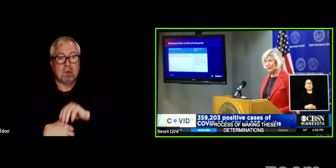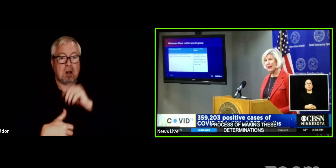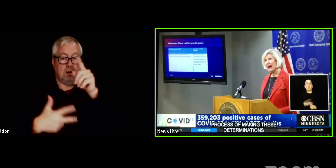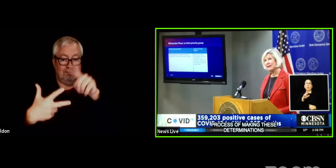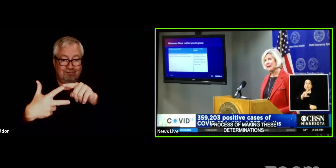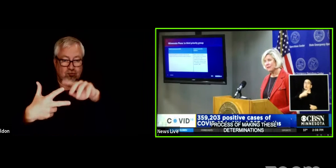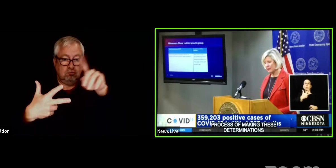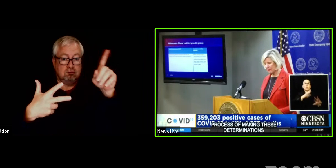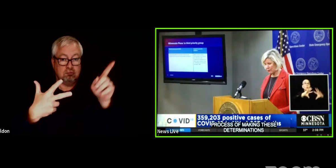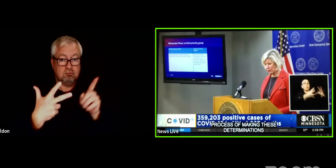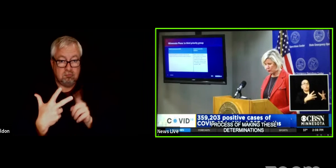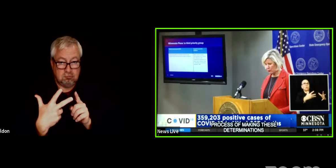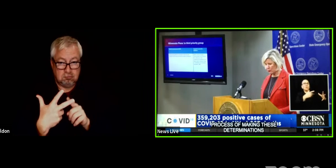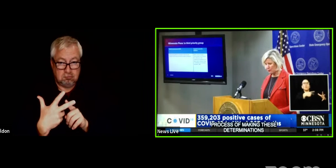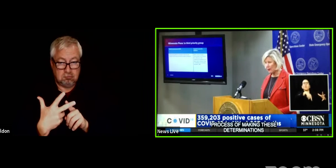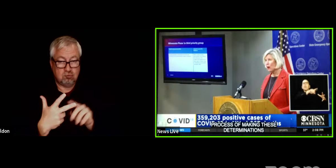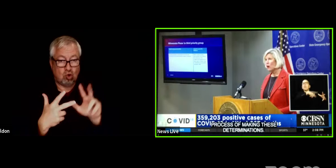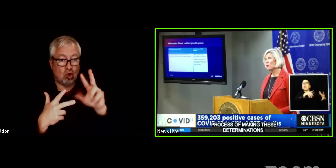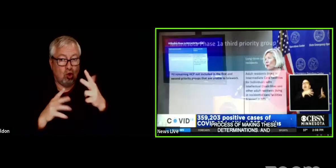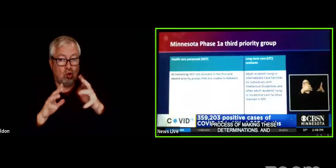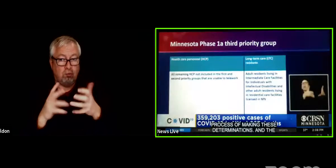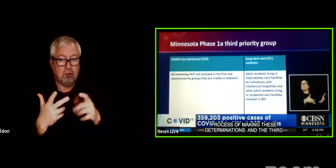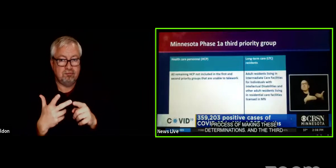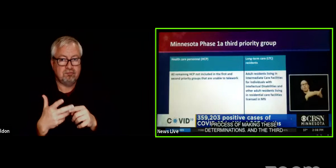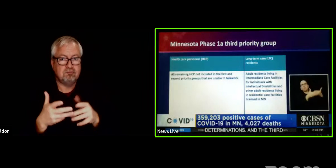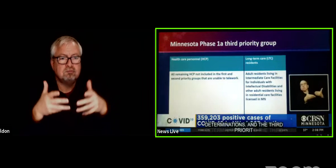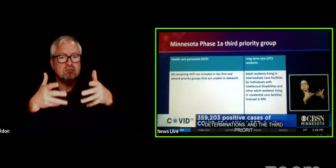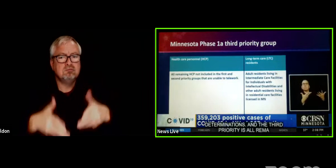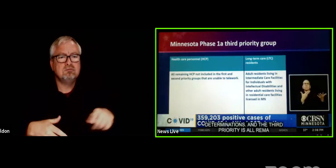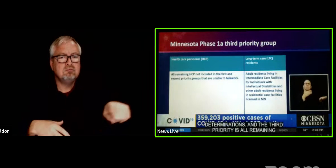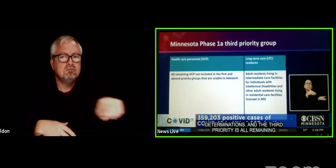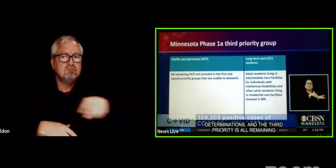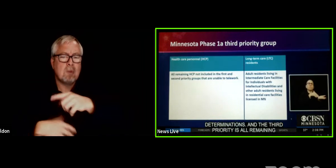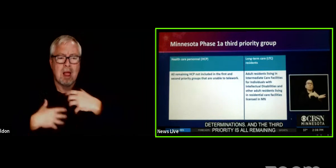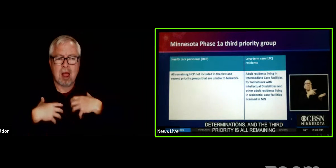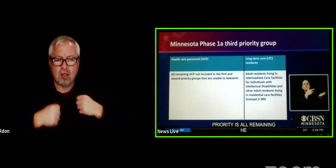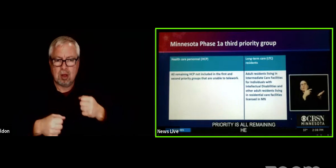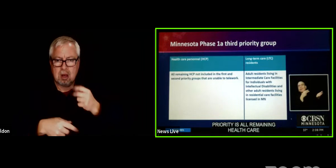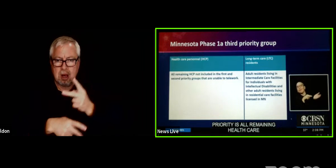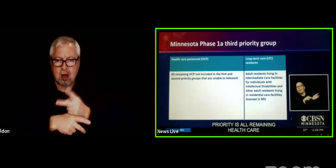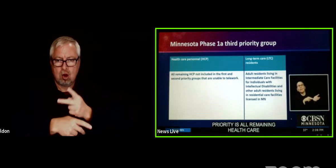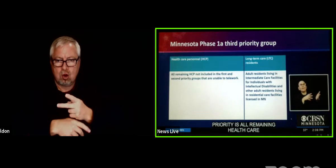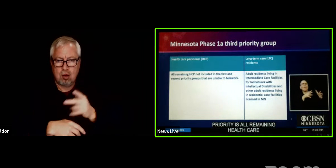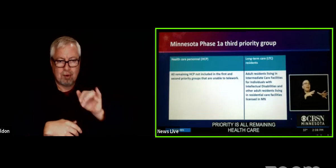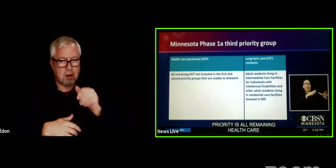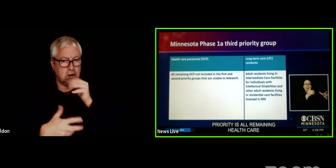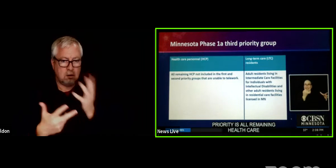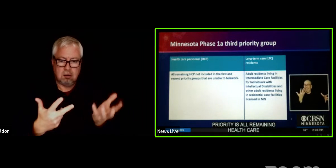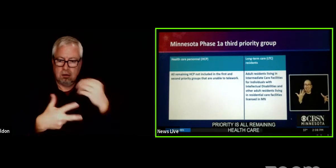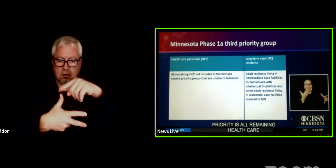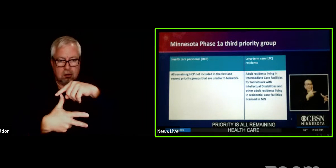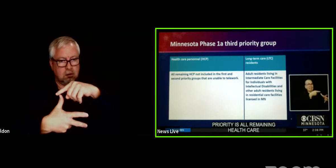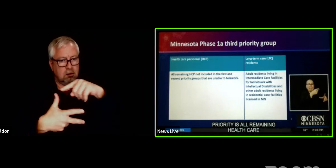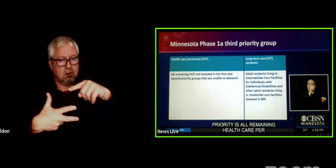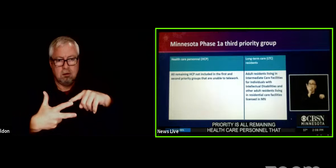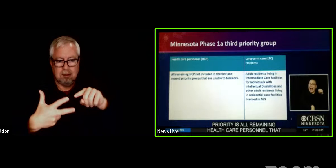NOT COVERED IN THE FIRST TWO GROUPS WHO ARE NOT ABLE TO WORK FROM HOME. SO THIS INCLUDES OUTPATIENT SETTINGS, DENTAL